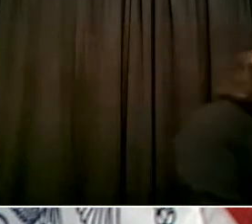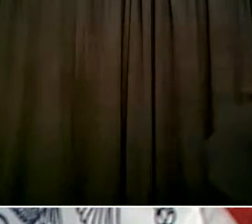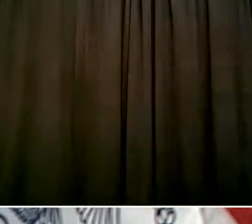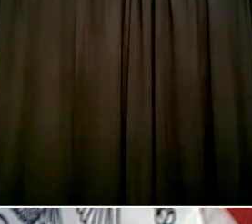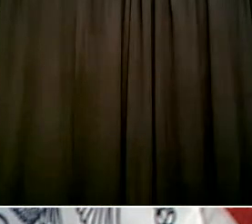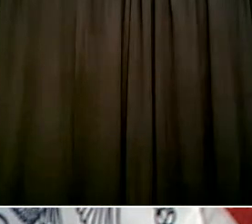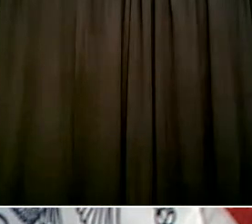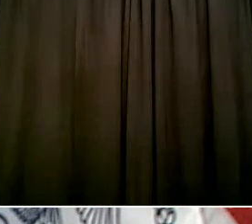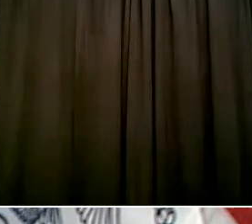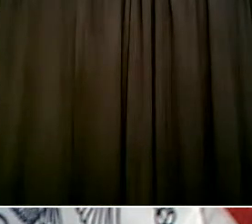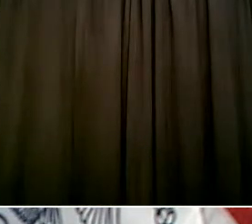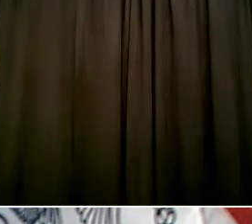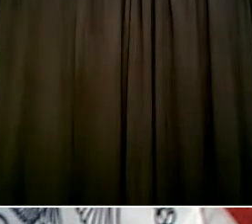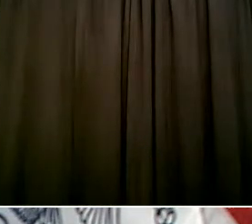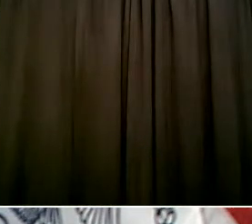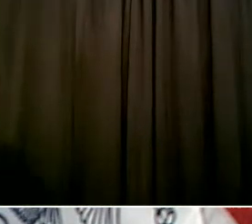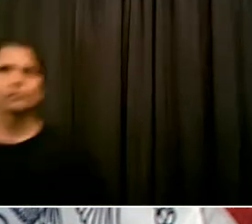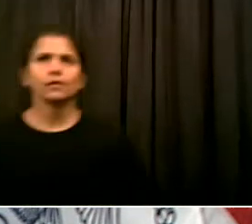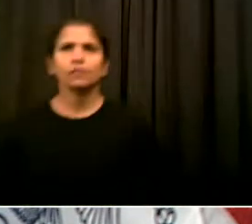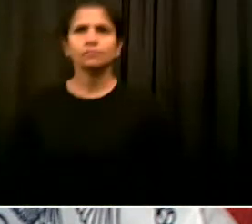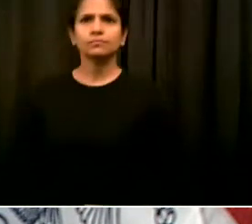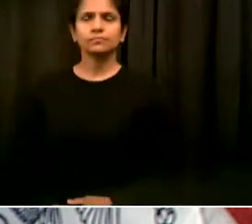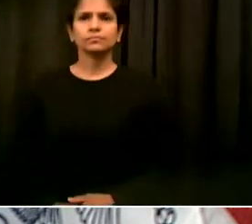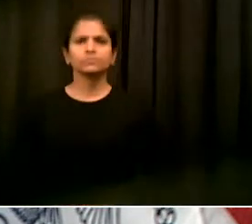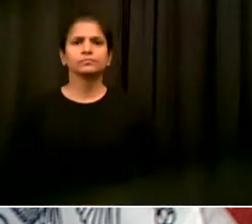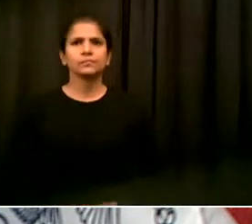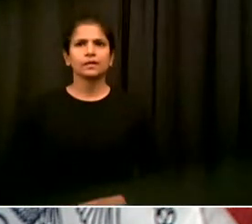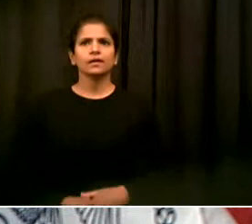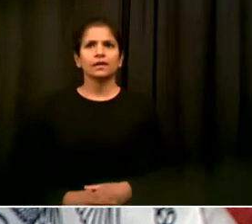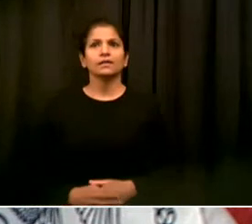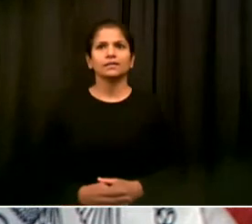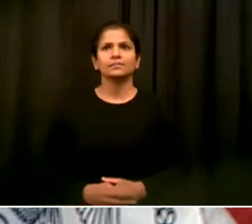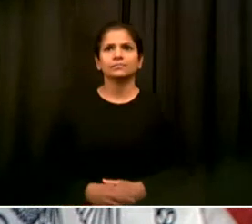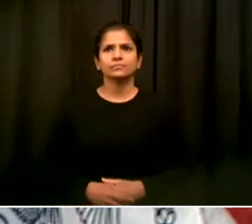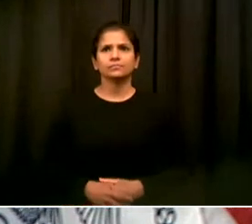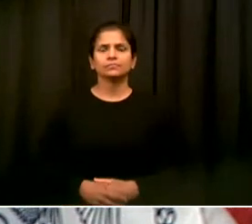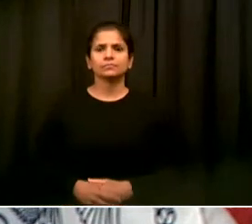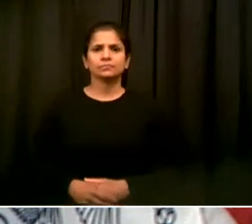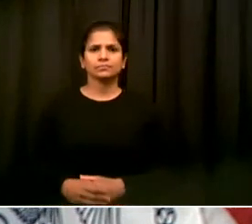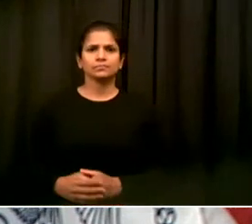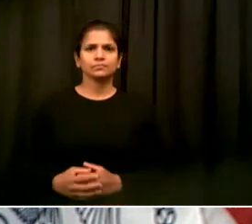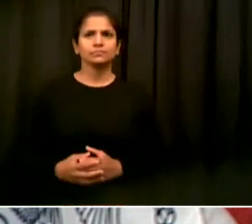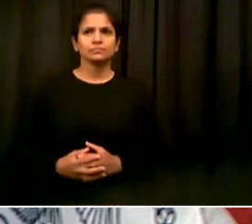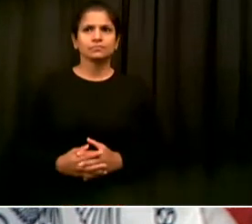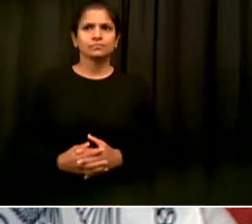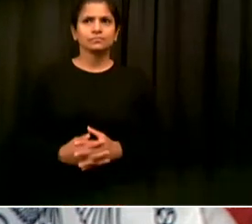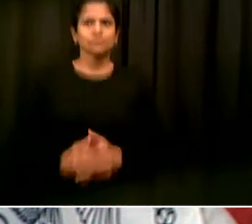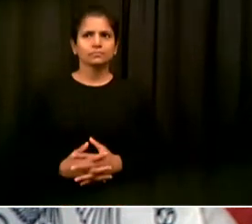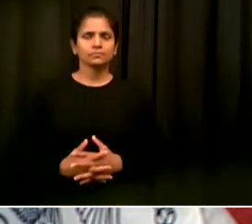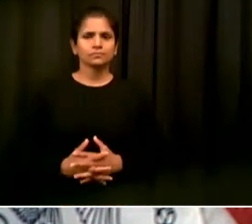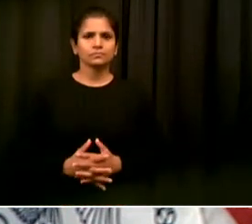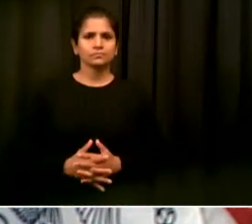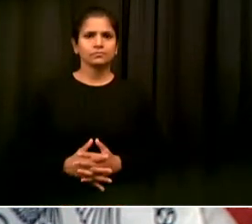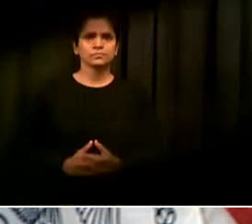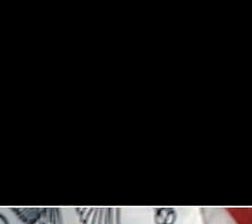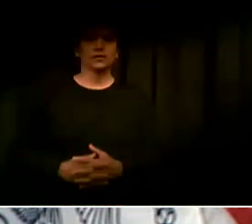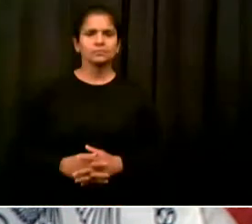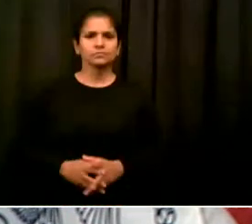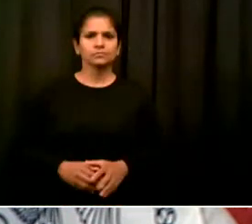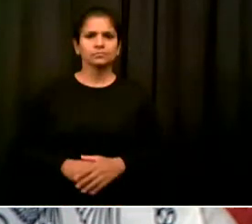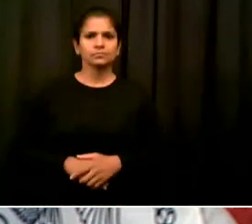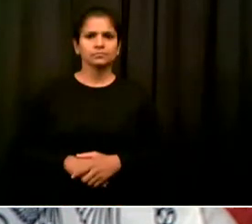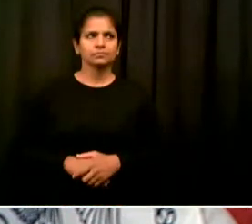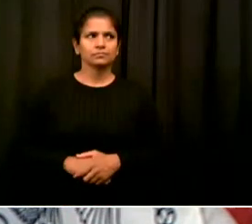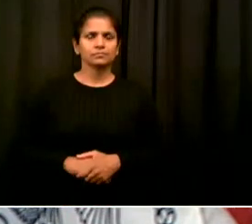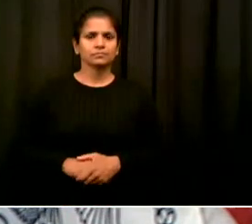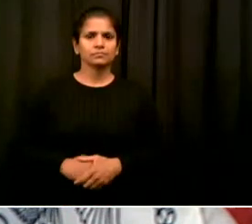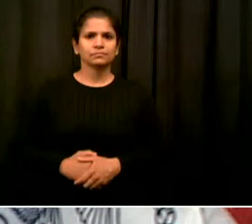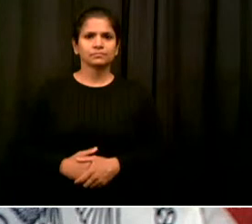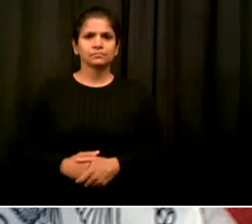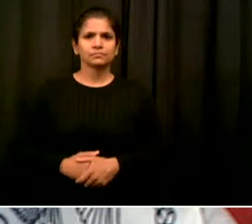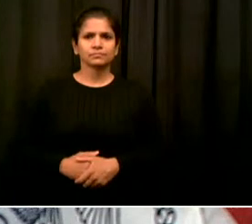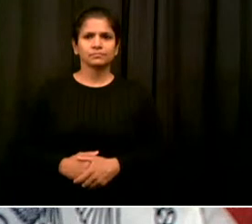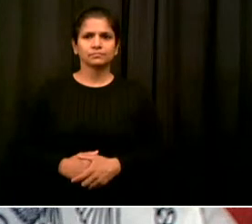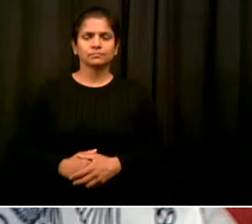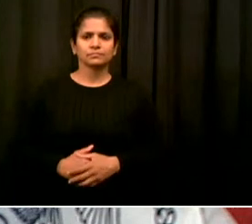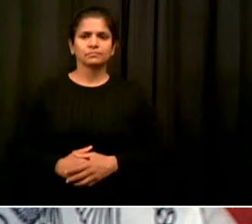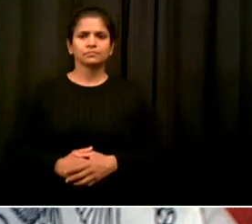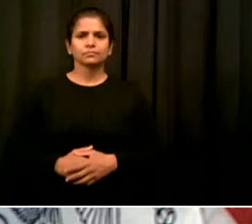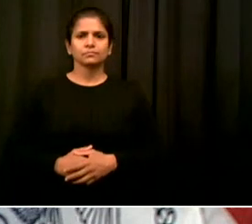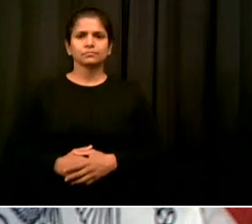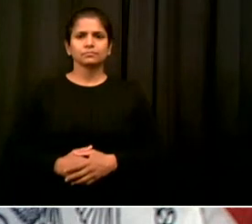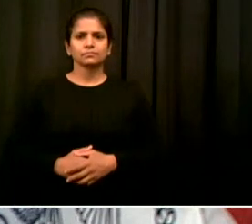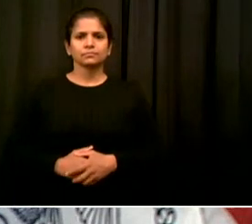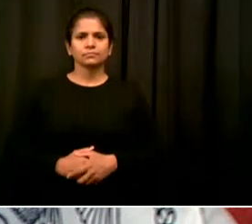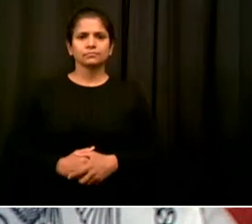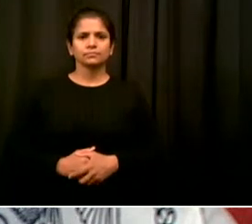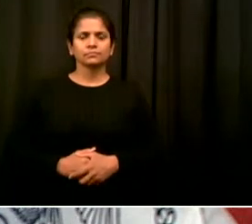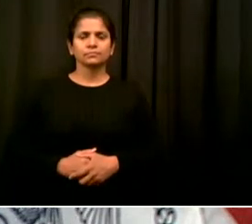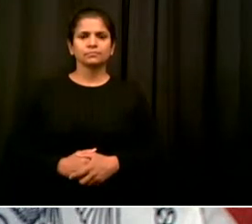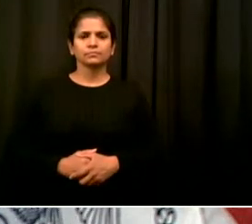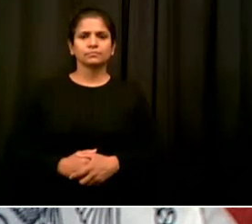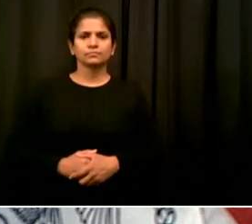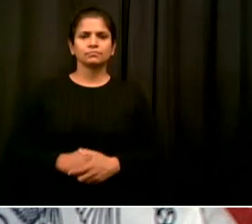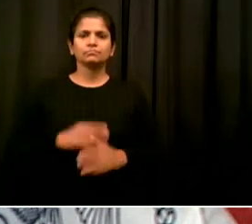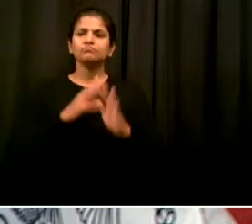A FEW WORDS IN